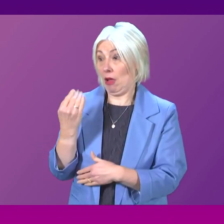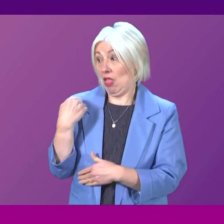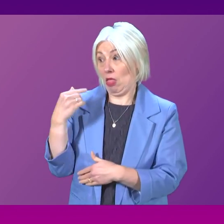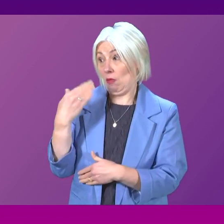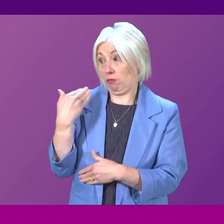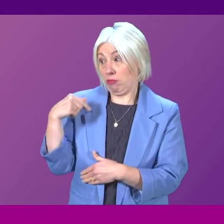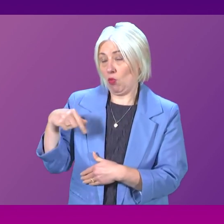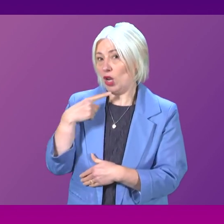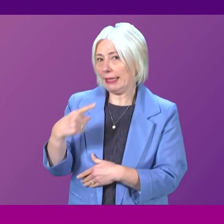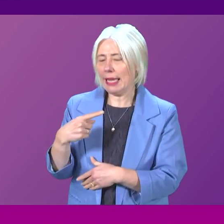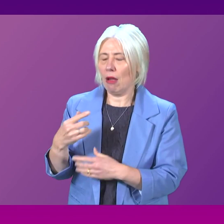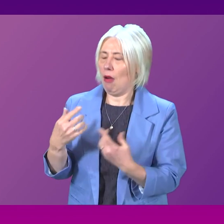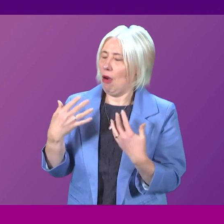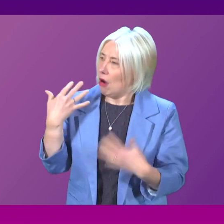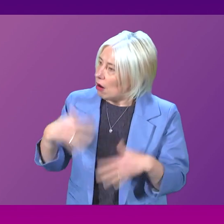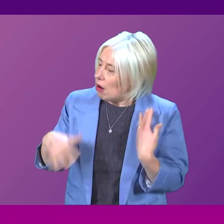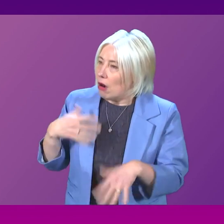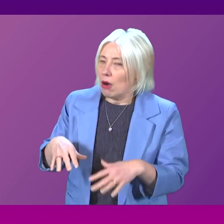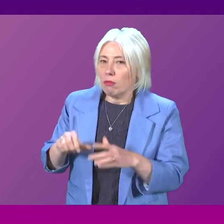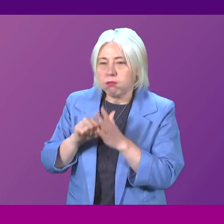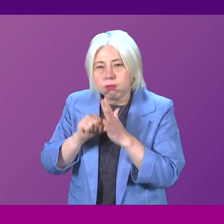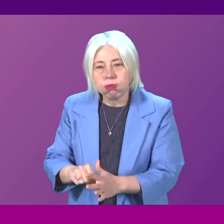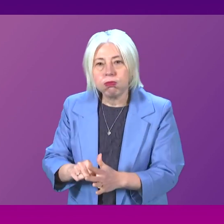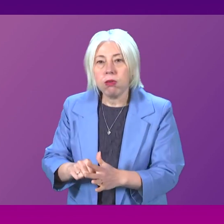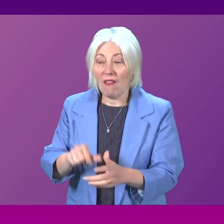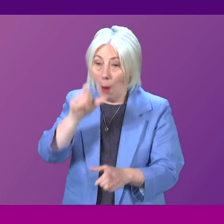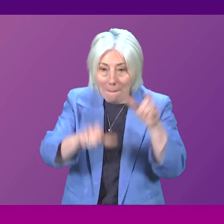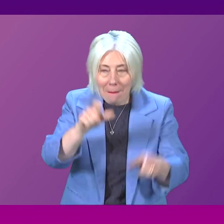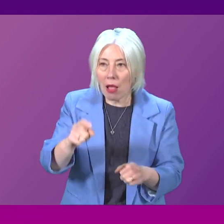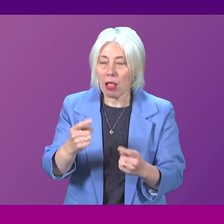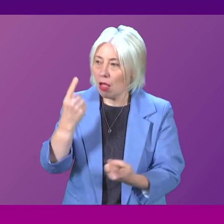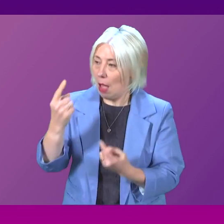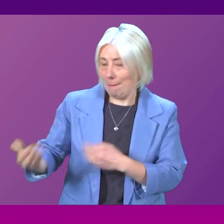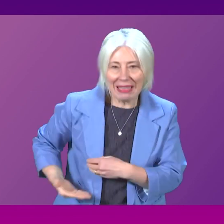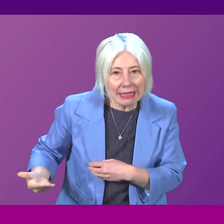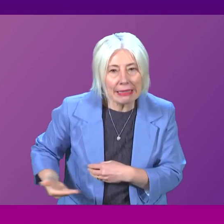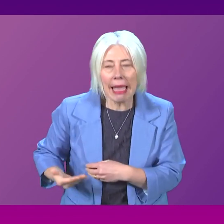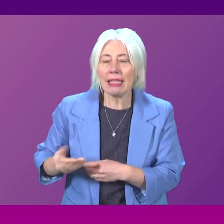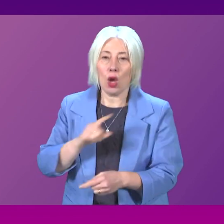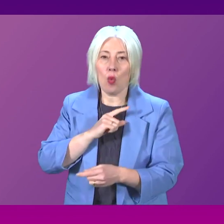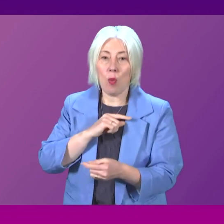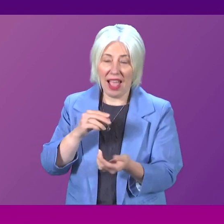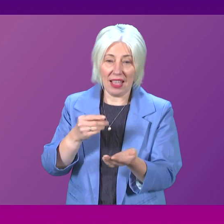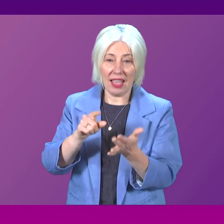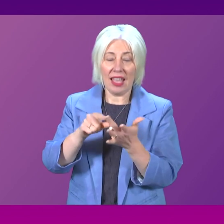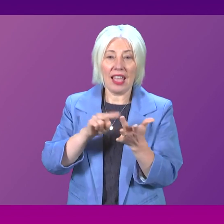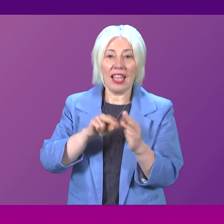I highlighted the pressure and pain that are being felt right now by people and businesses as a result of inflation and other economic pressures.